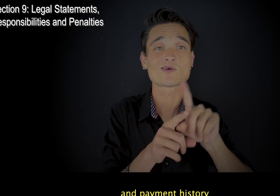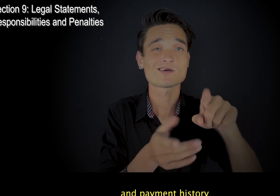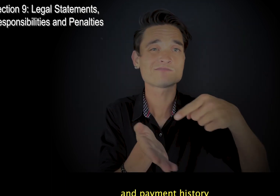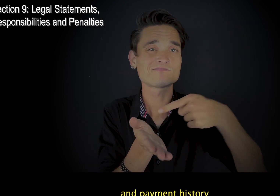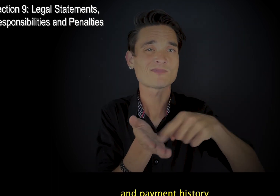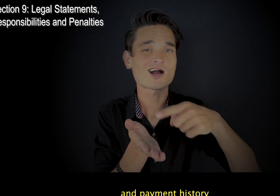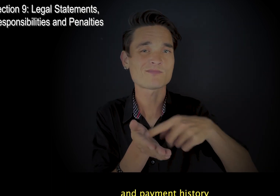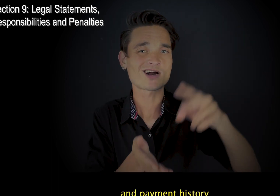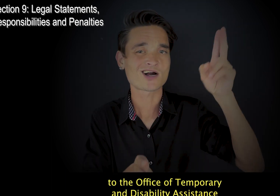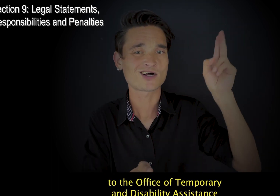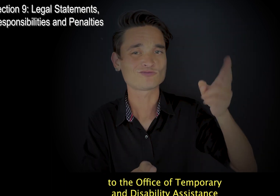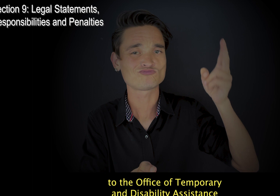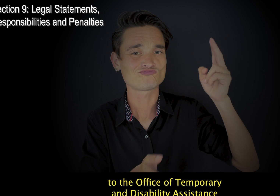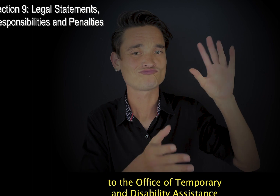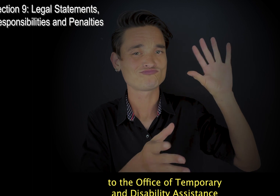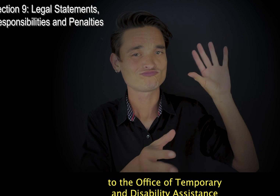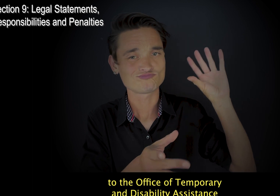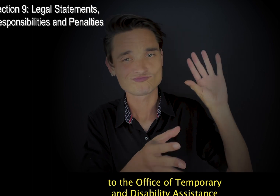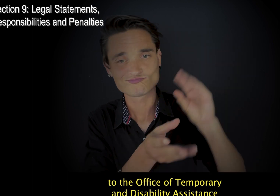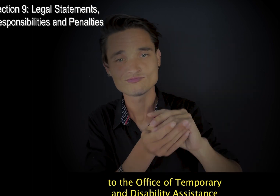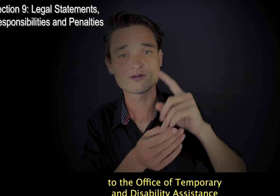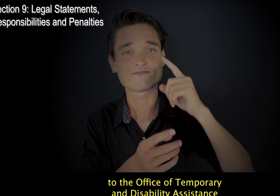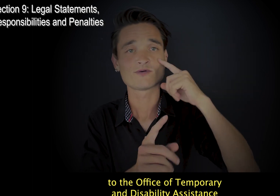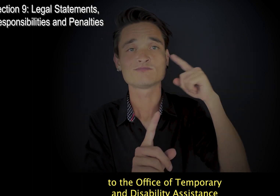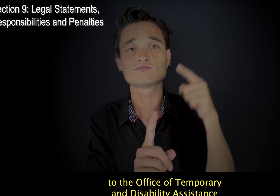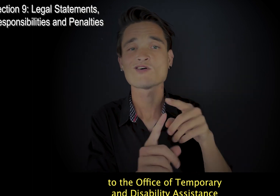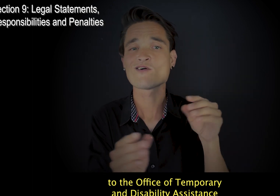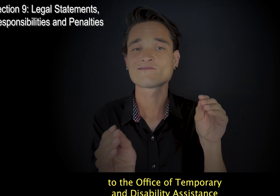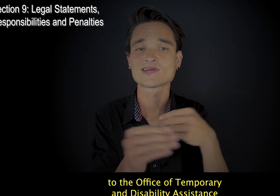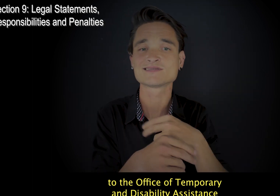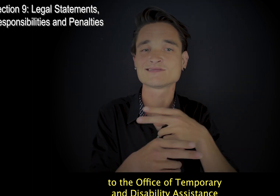and payment history to the Office of Temporary and Disability Assistance